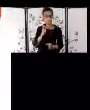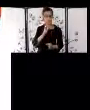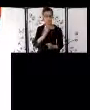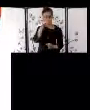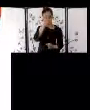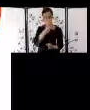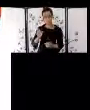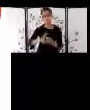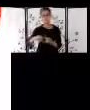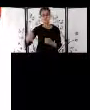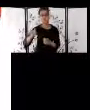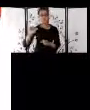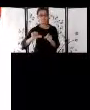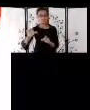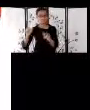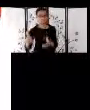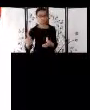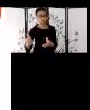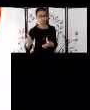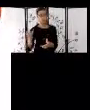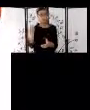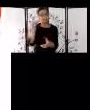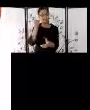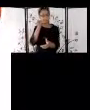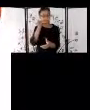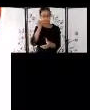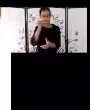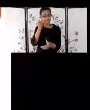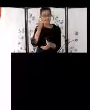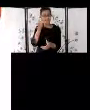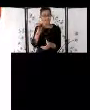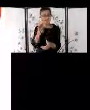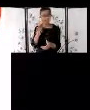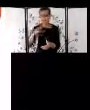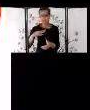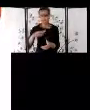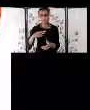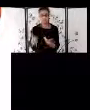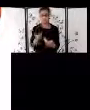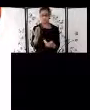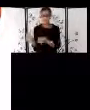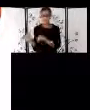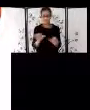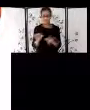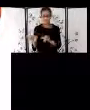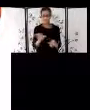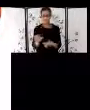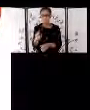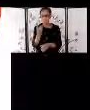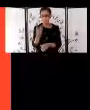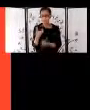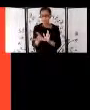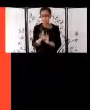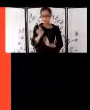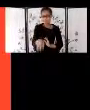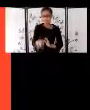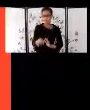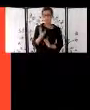priority group or not in tie-breaking scenarios but will not disclose any details.